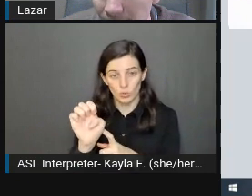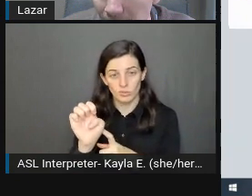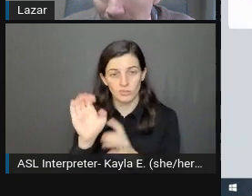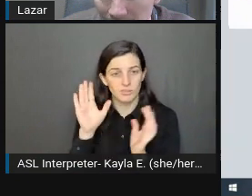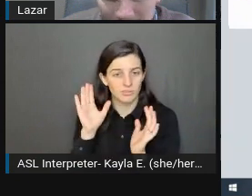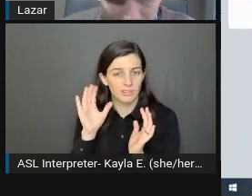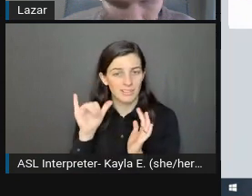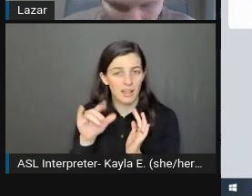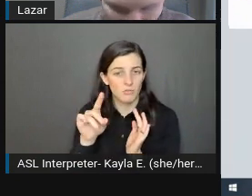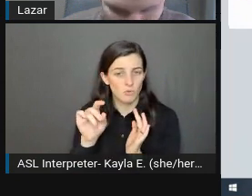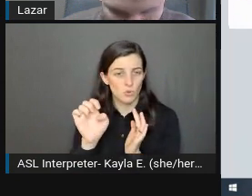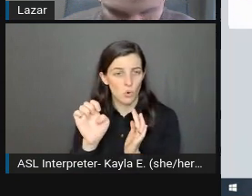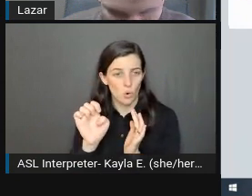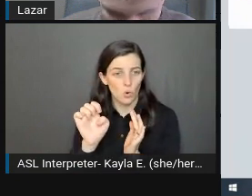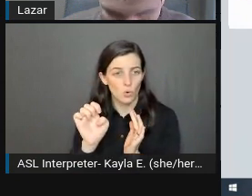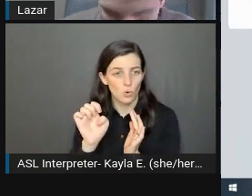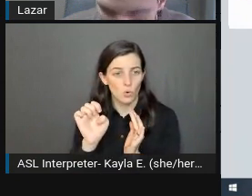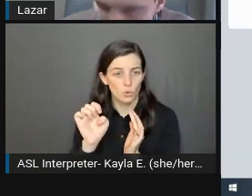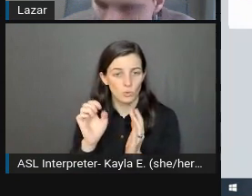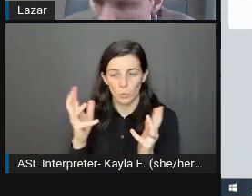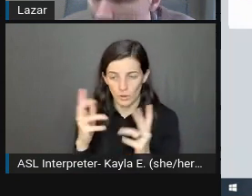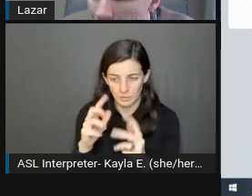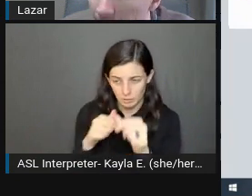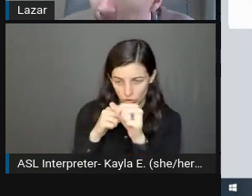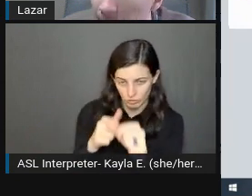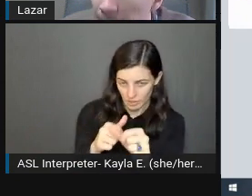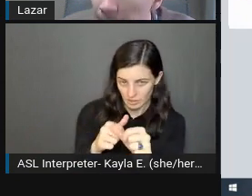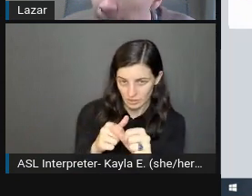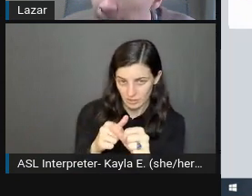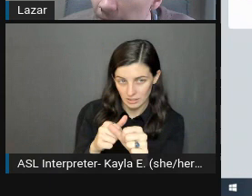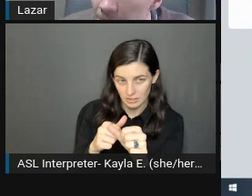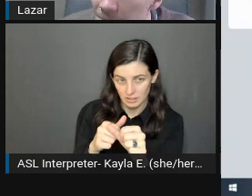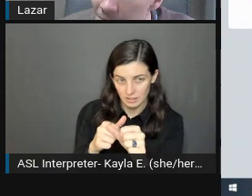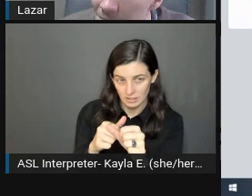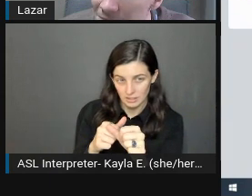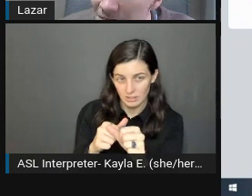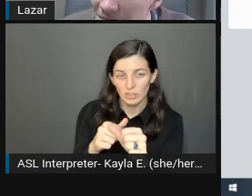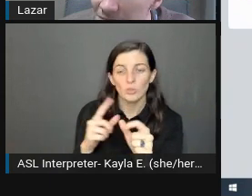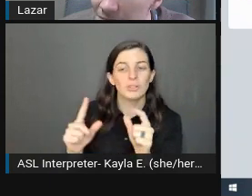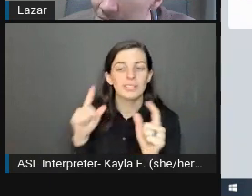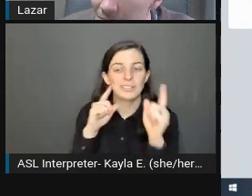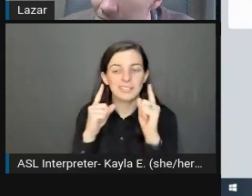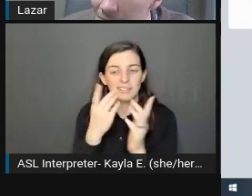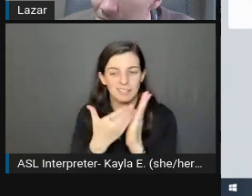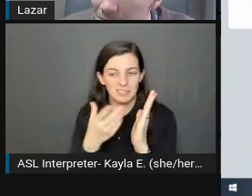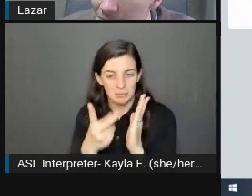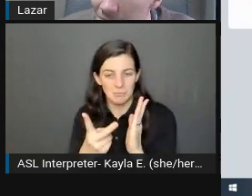which is the DDoS track. You can't couple of words of text, or in this case you have an error.